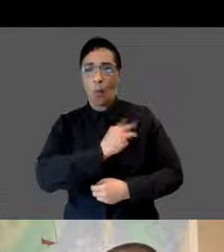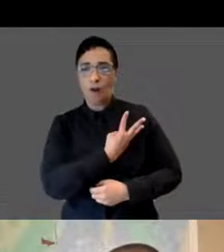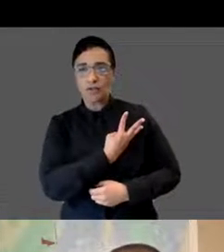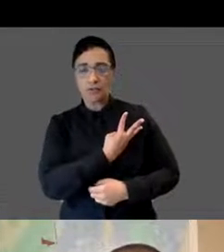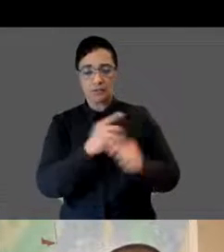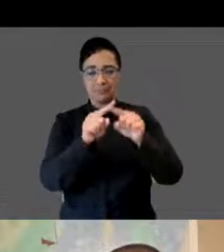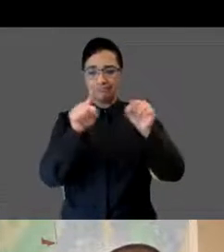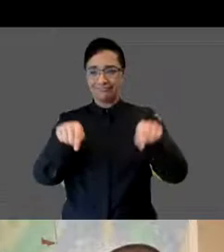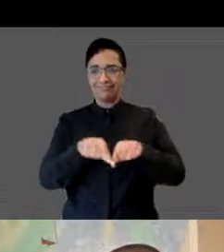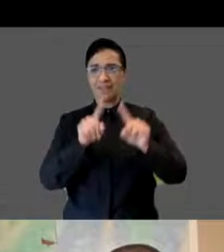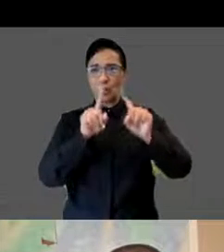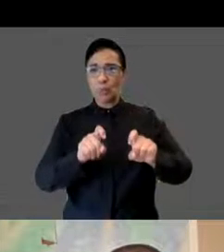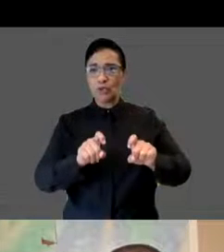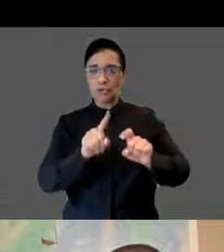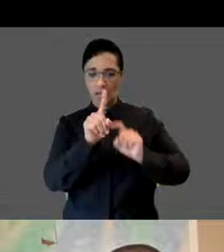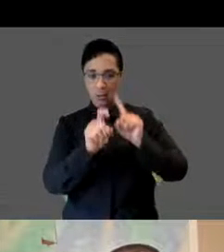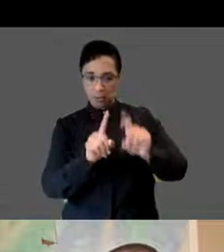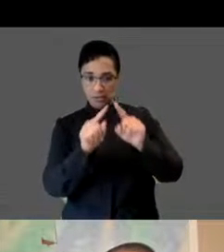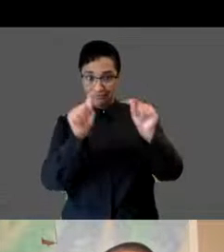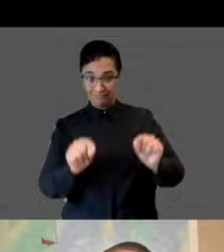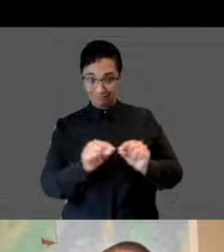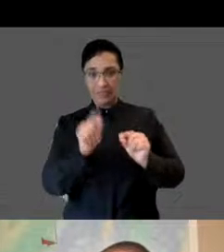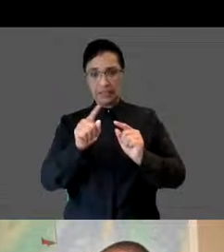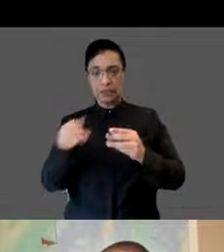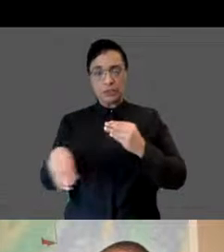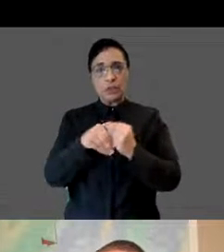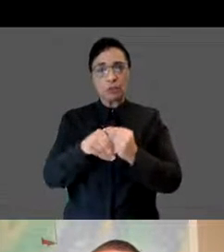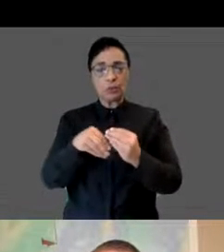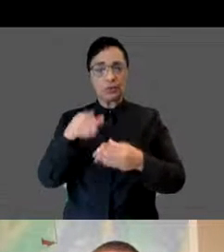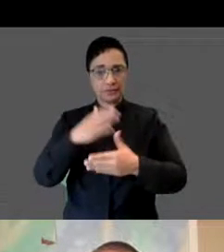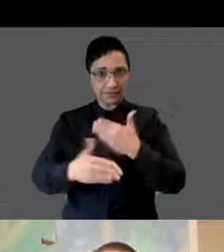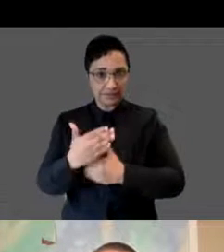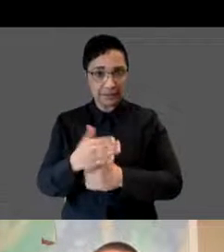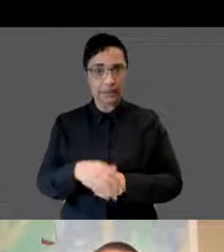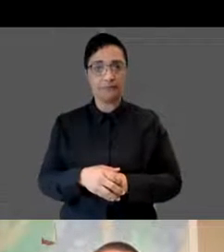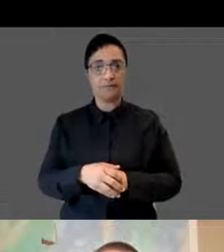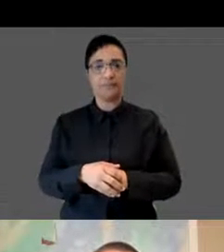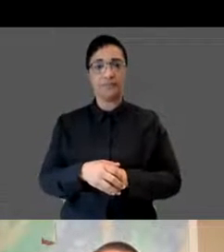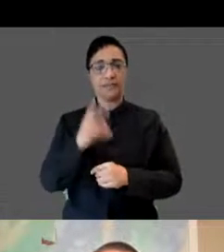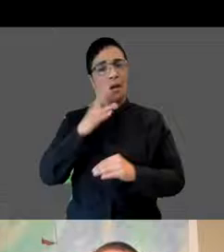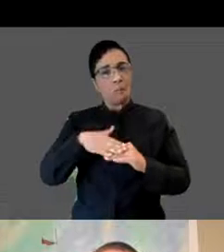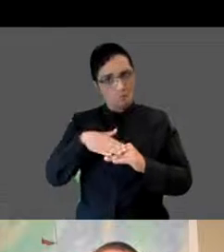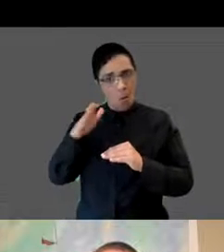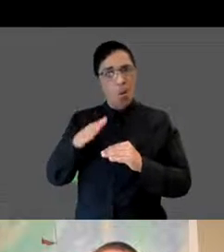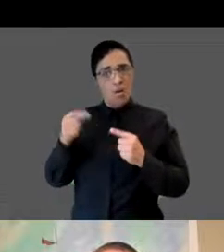We now have the extended, enhanced, there's more and more possibilities.